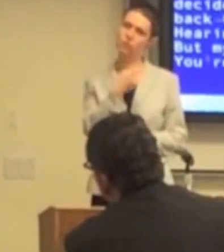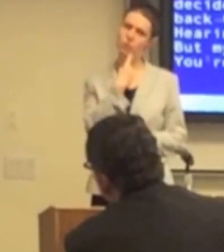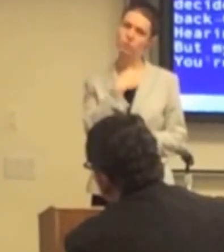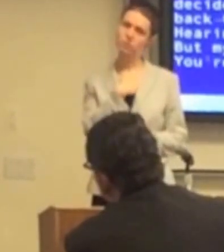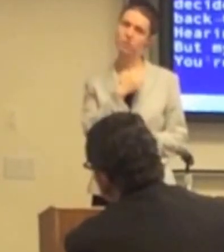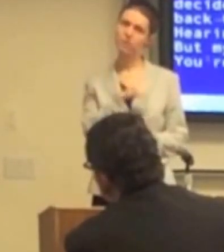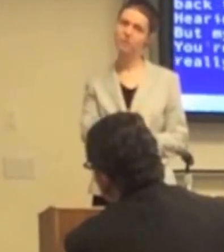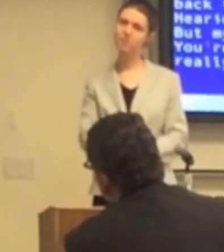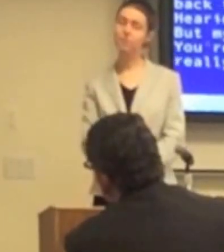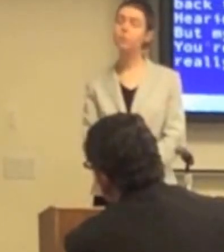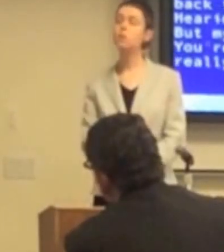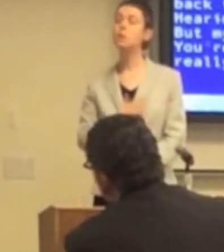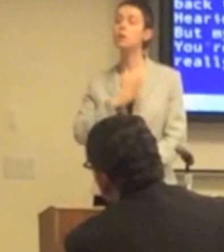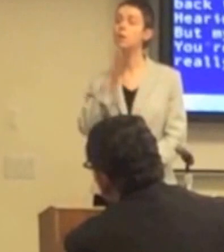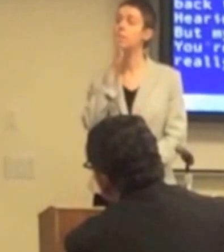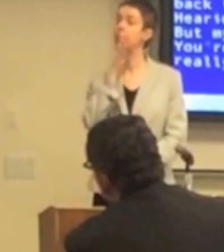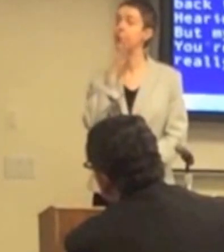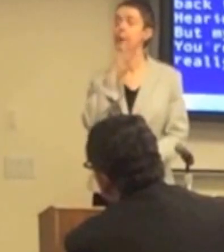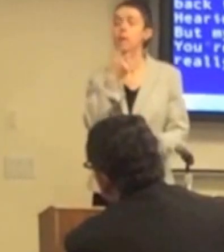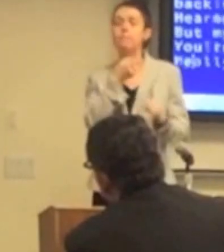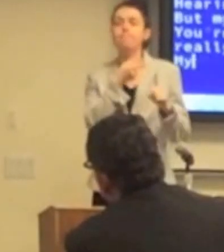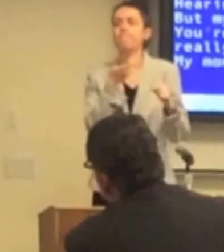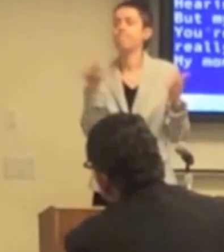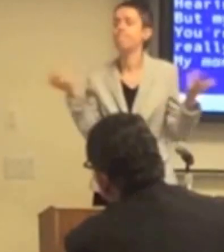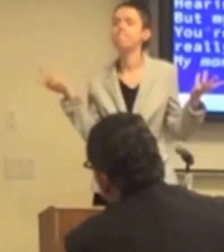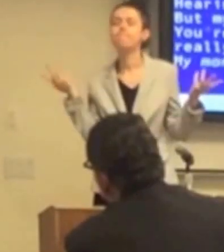My mom for some reason is always right.